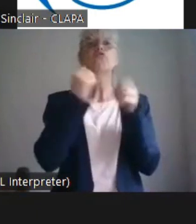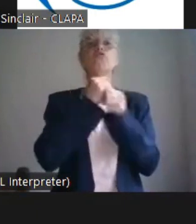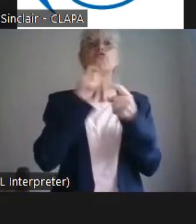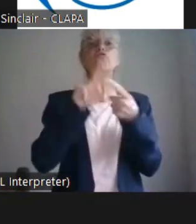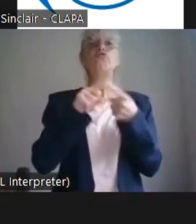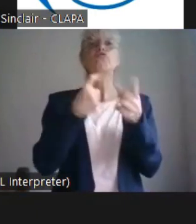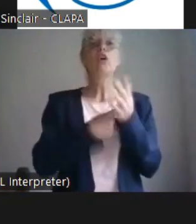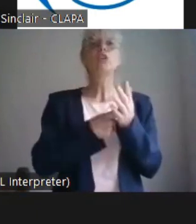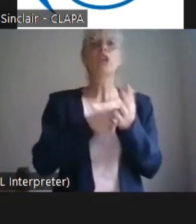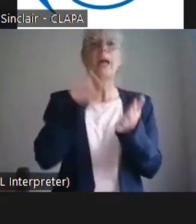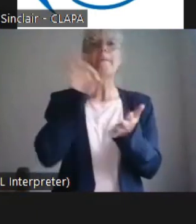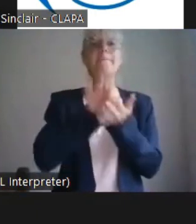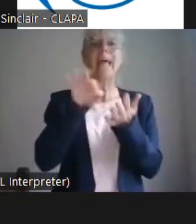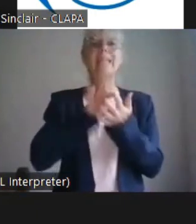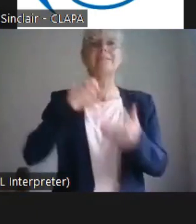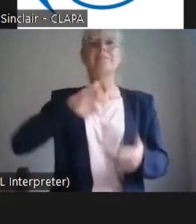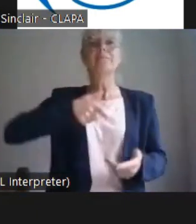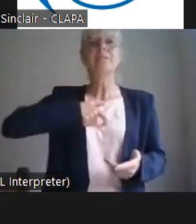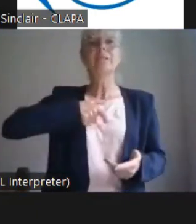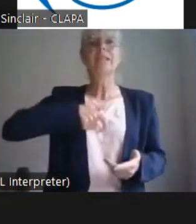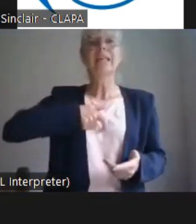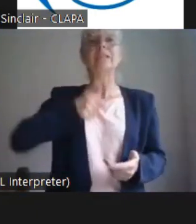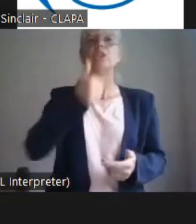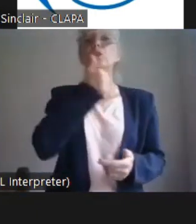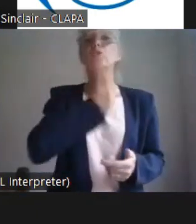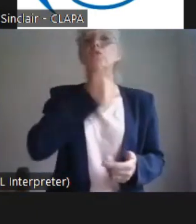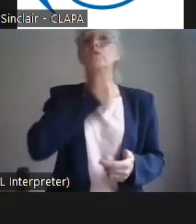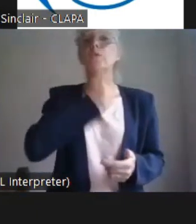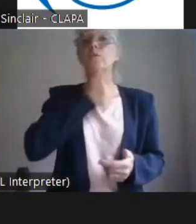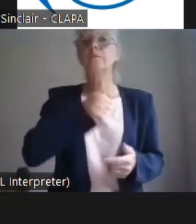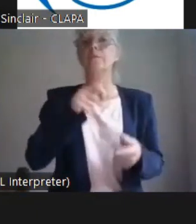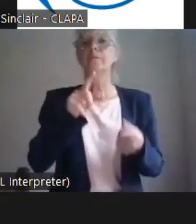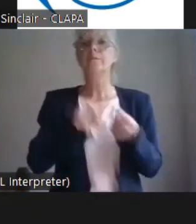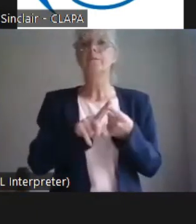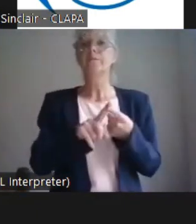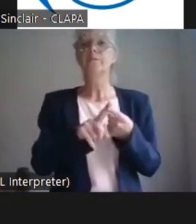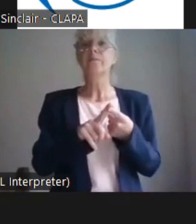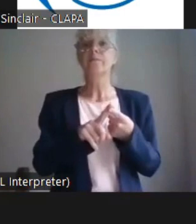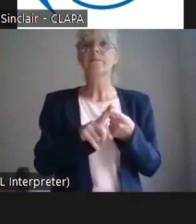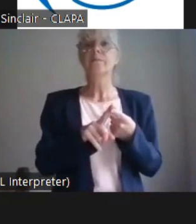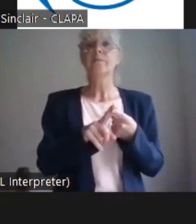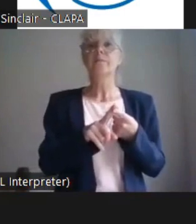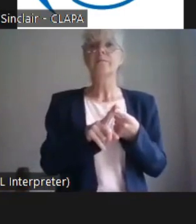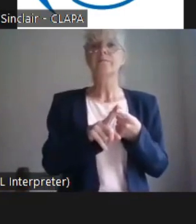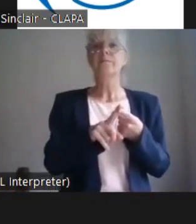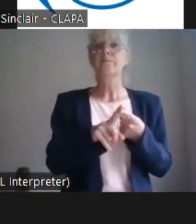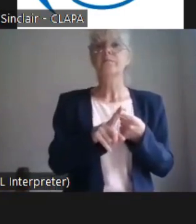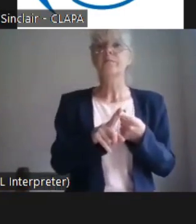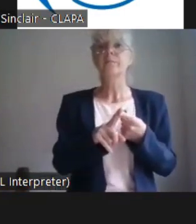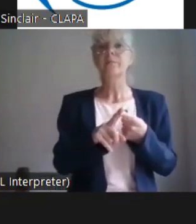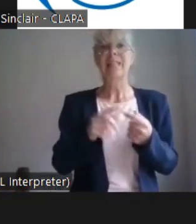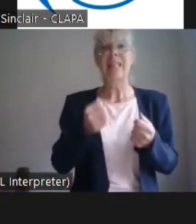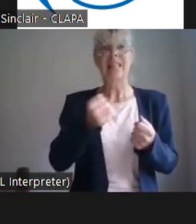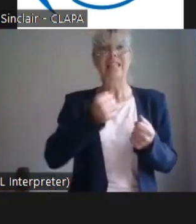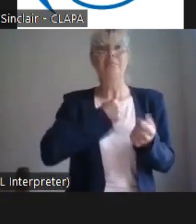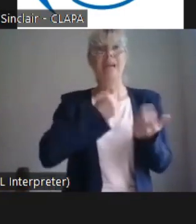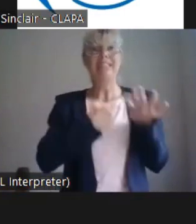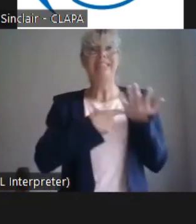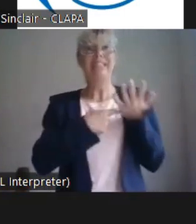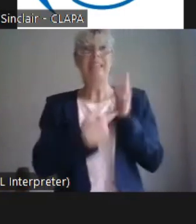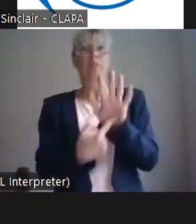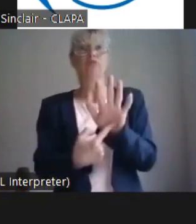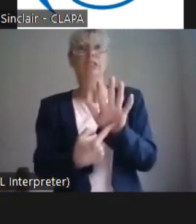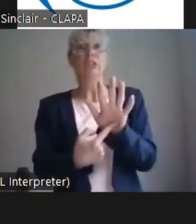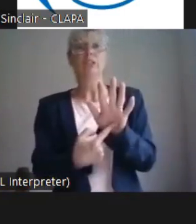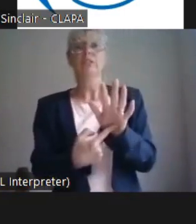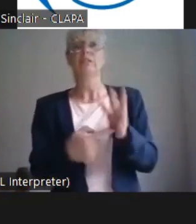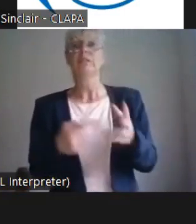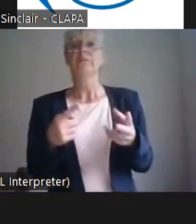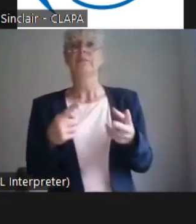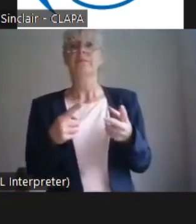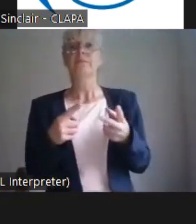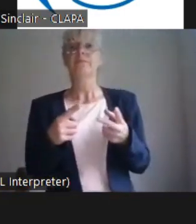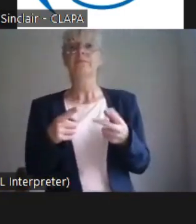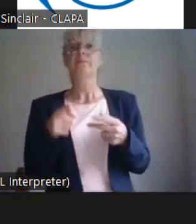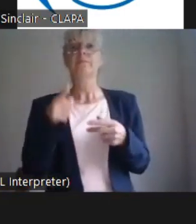is uh really very useful and uh that's only for my demonstration but um this is the microphone that I